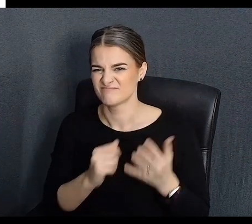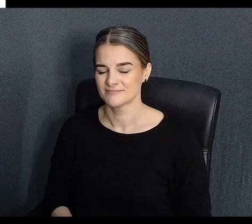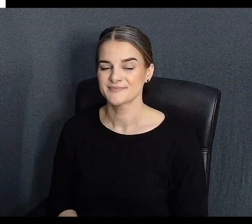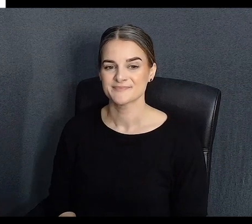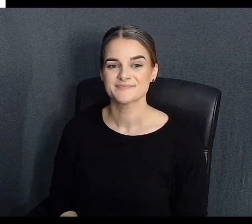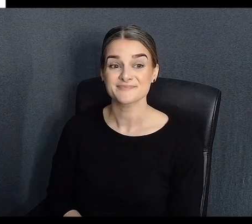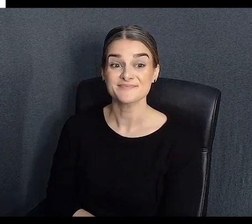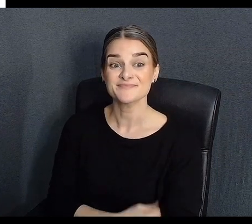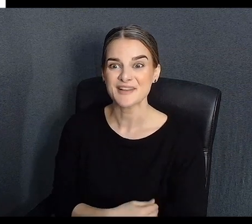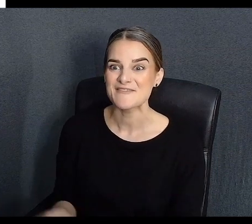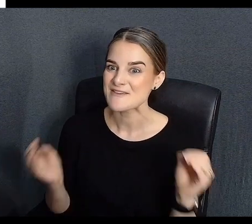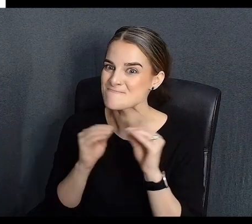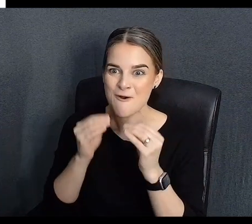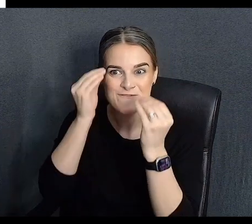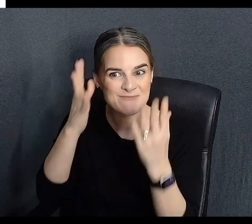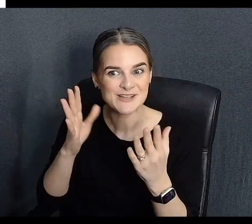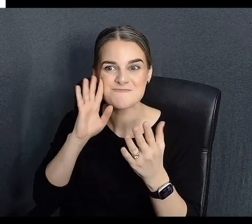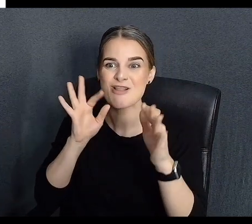going to talk about all the devices we've trialed,